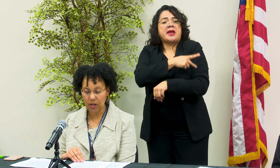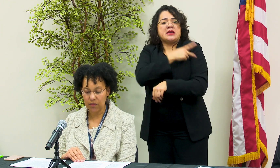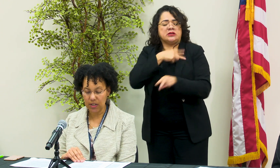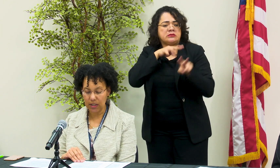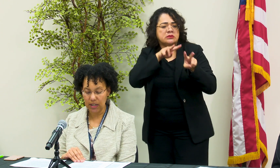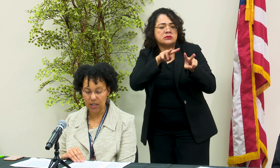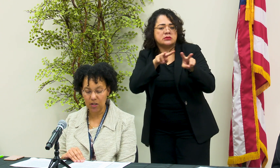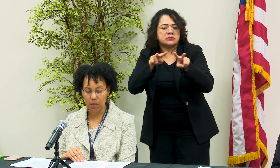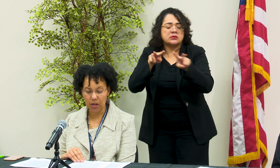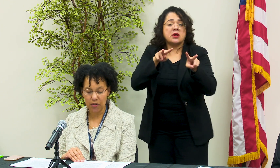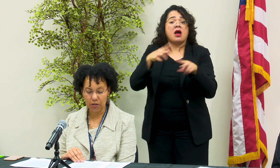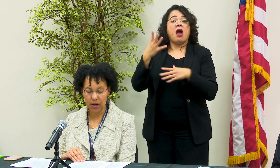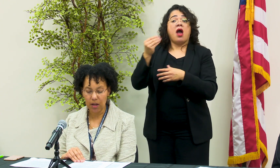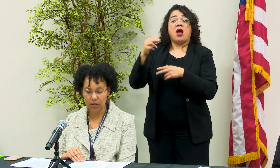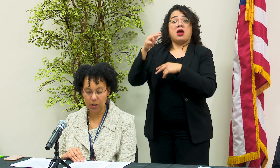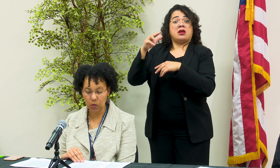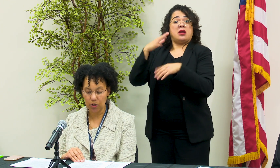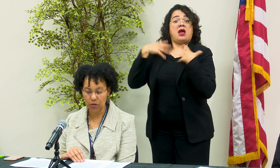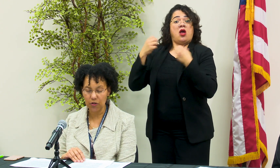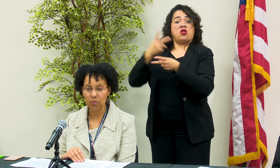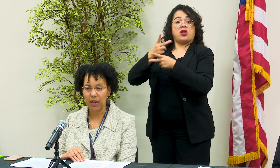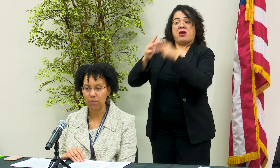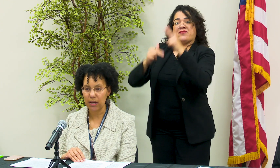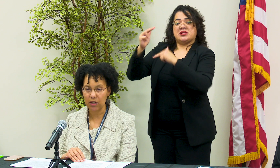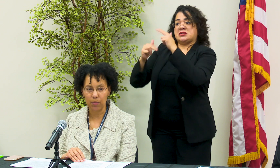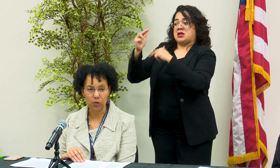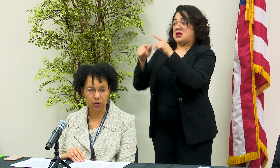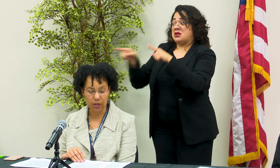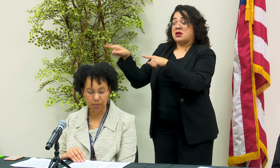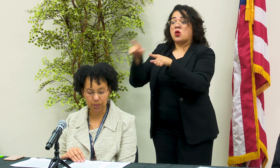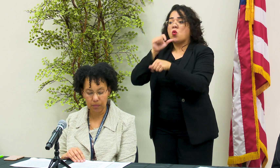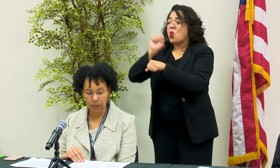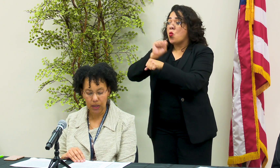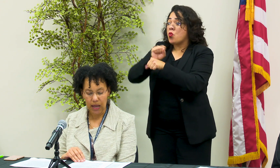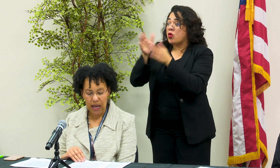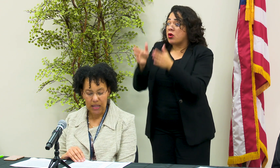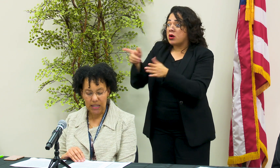care facilities to monitor health care workers who may have been exposed. The